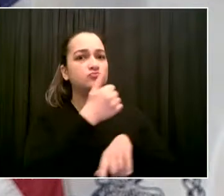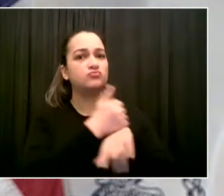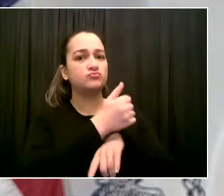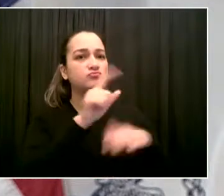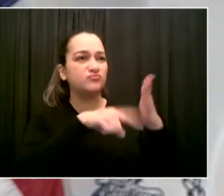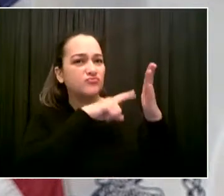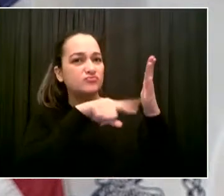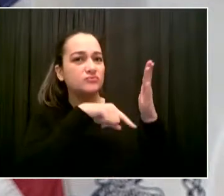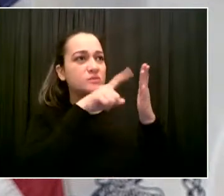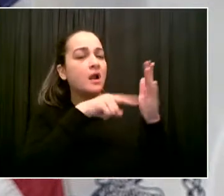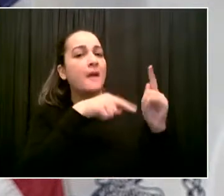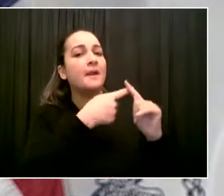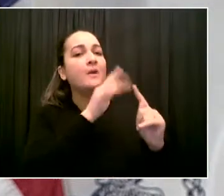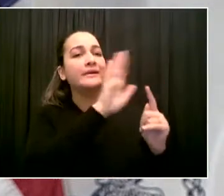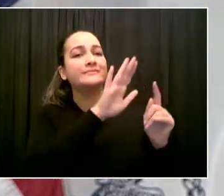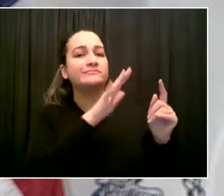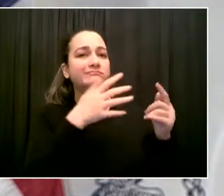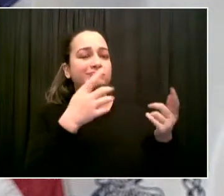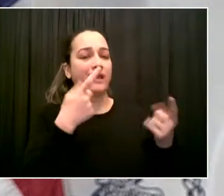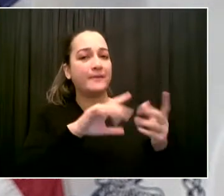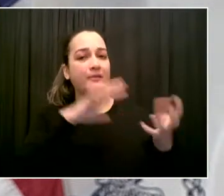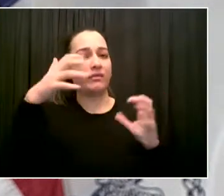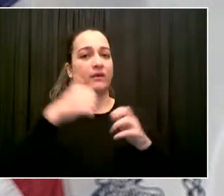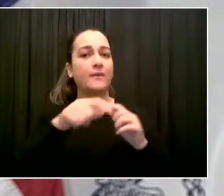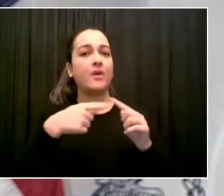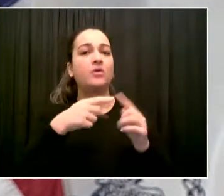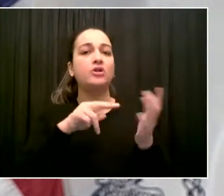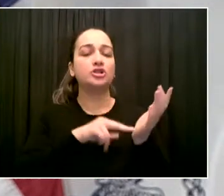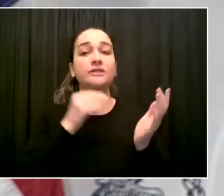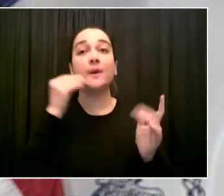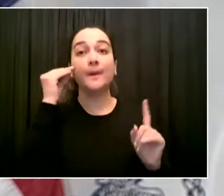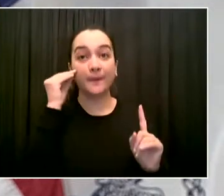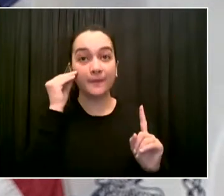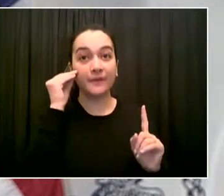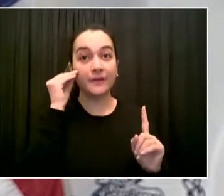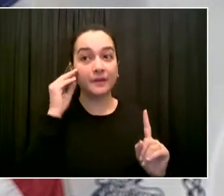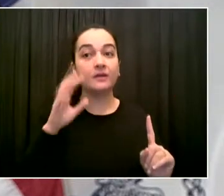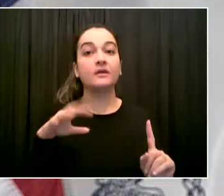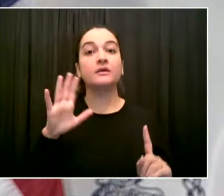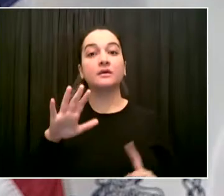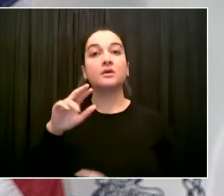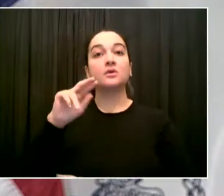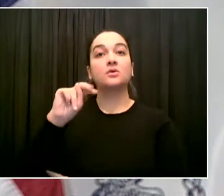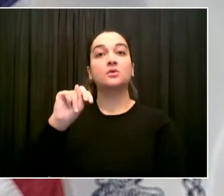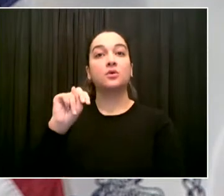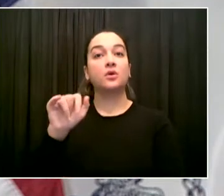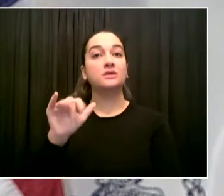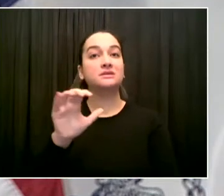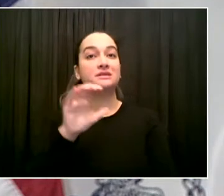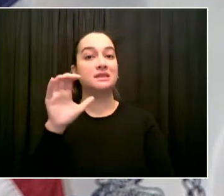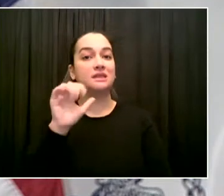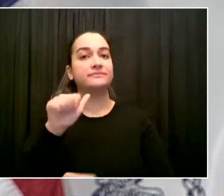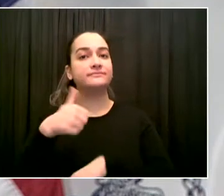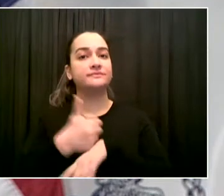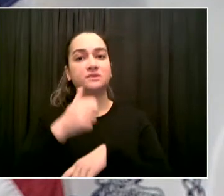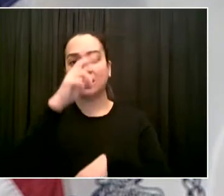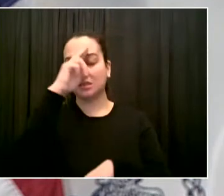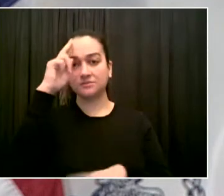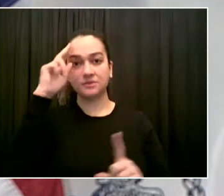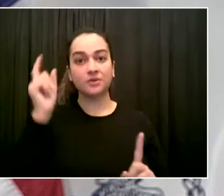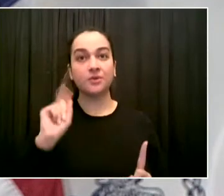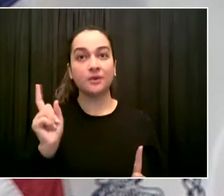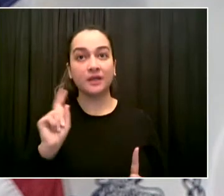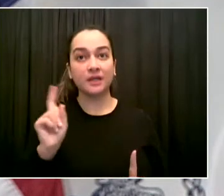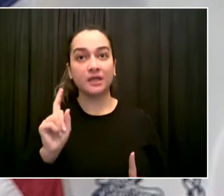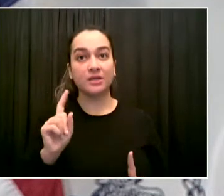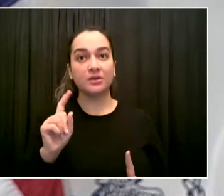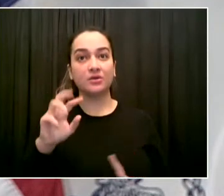NURSING HOMES,